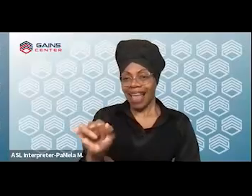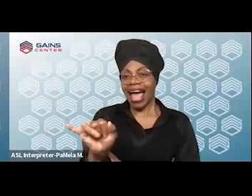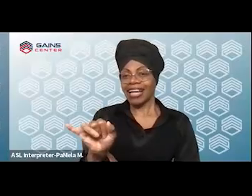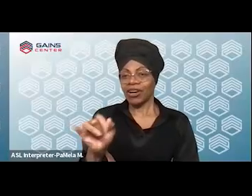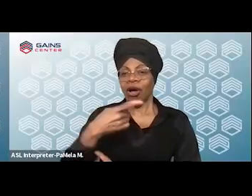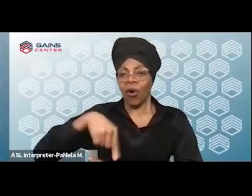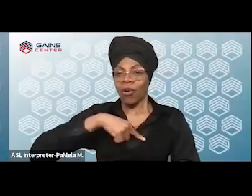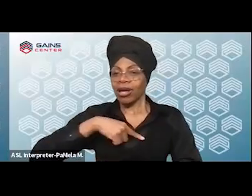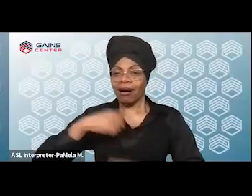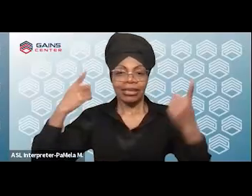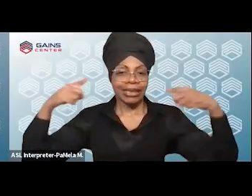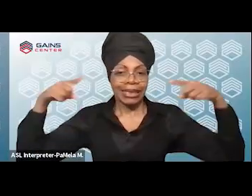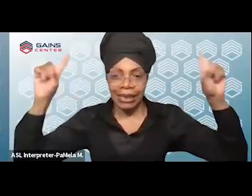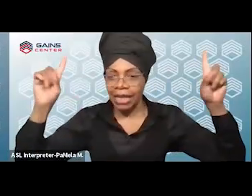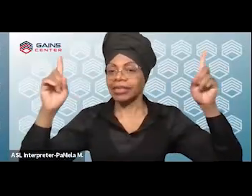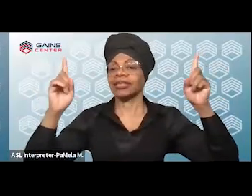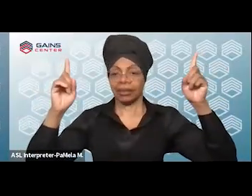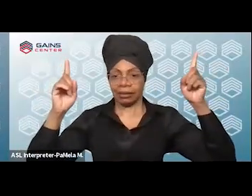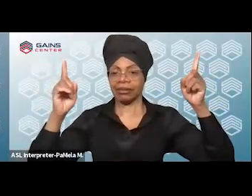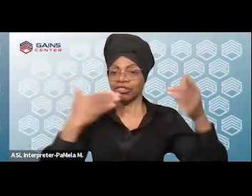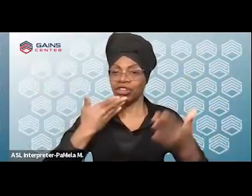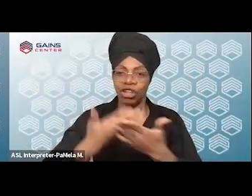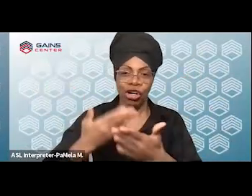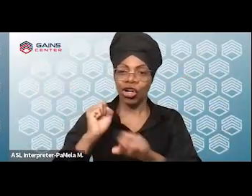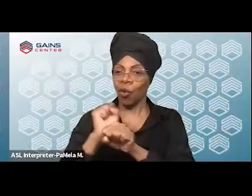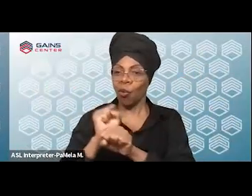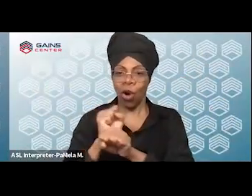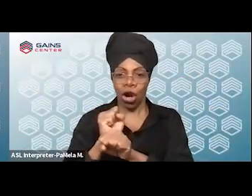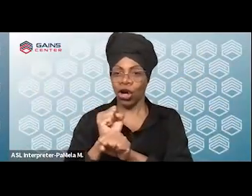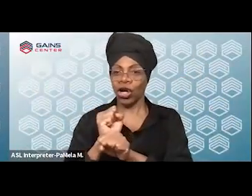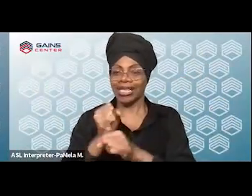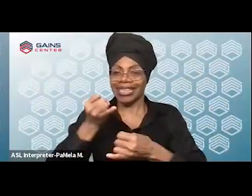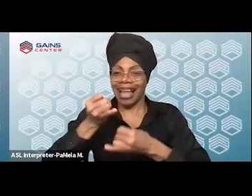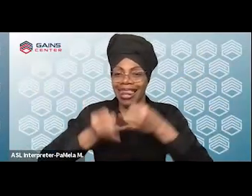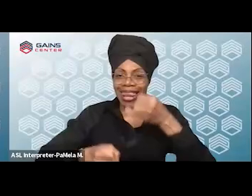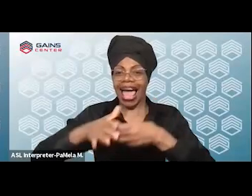That's where we're doing such a great job. It is this last area of drug testing,